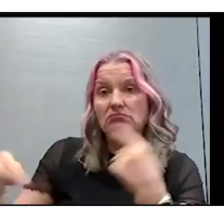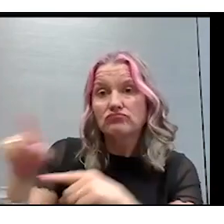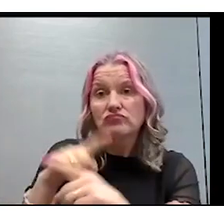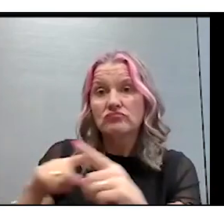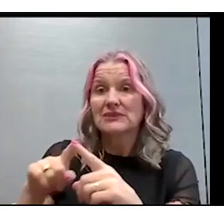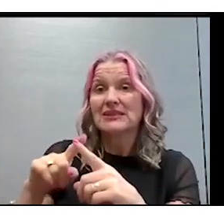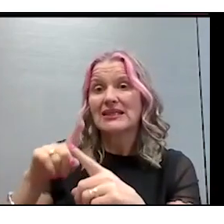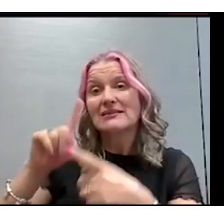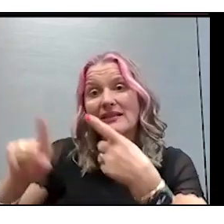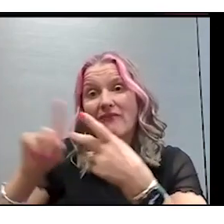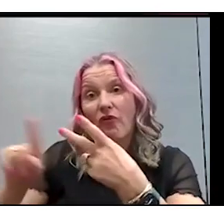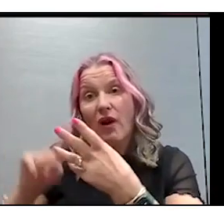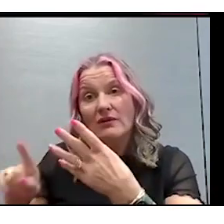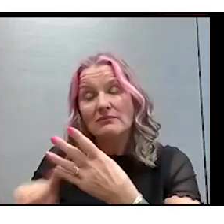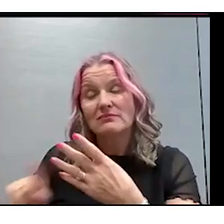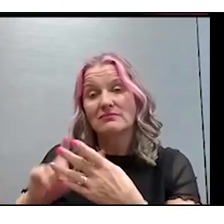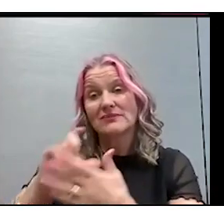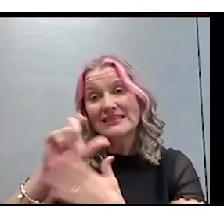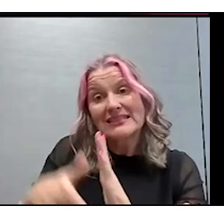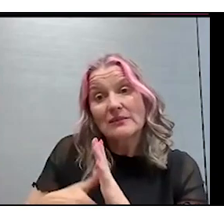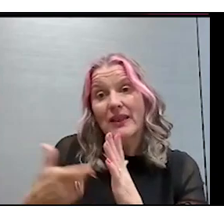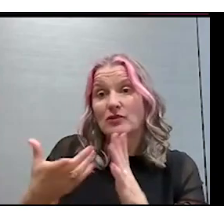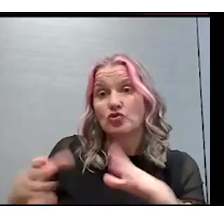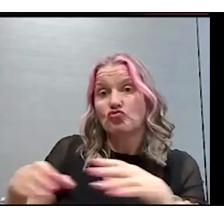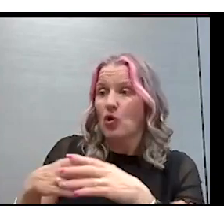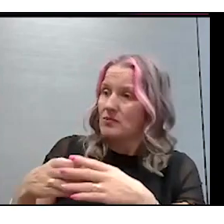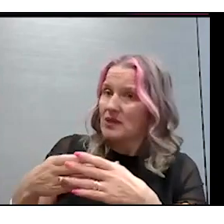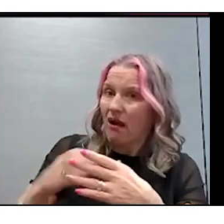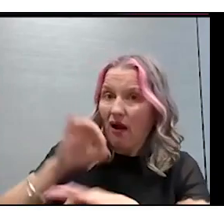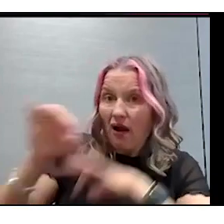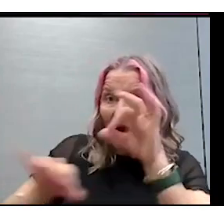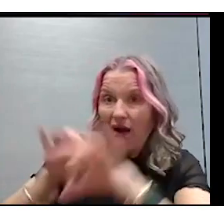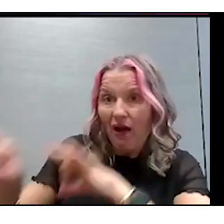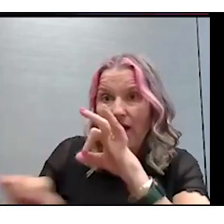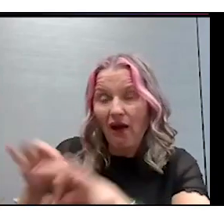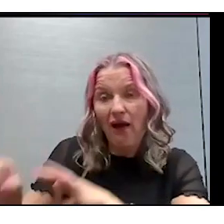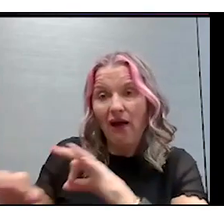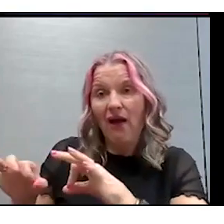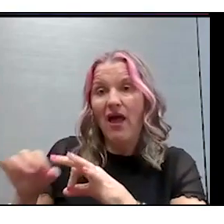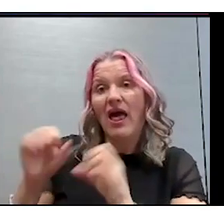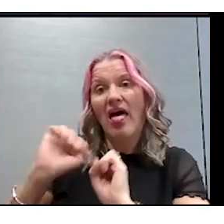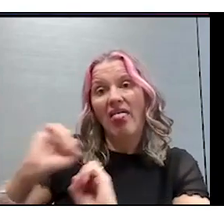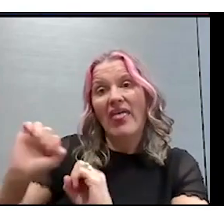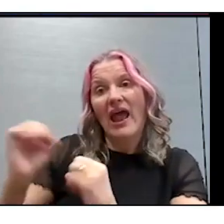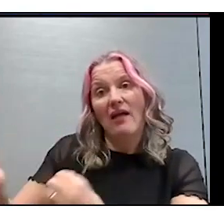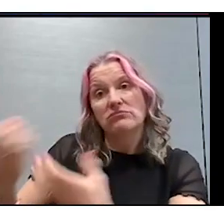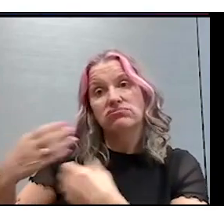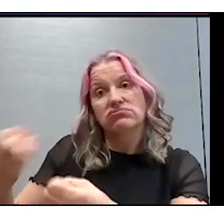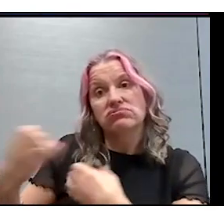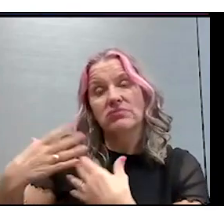different disability groups are consulted, and we ensure that the way that disability is portrayed